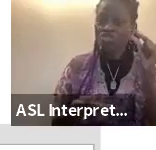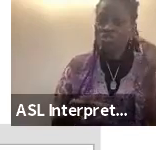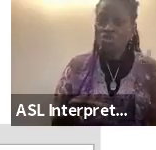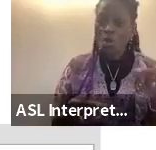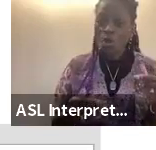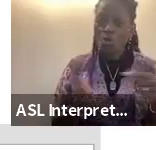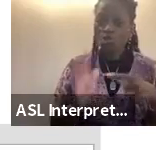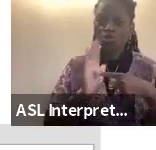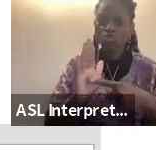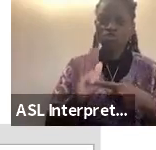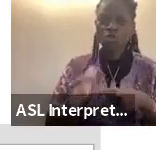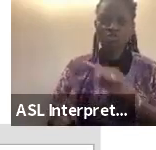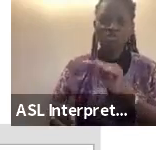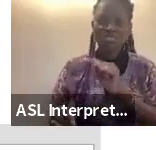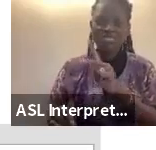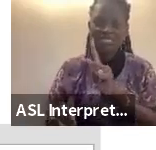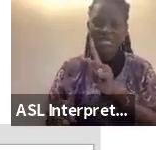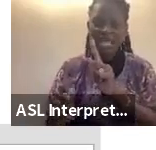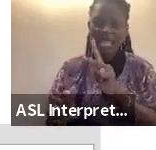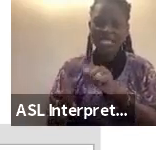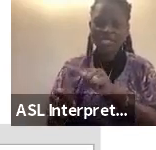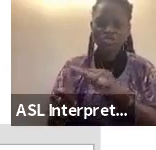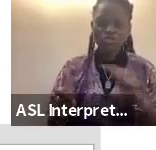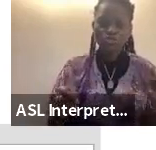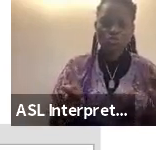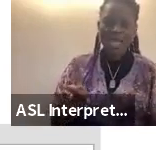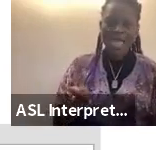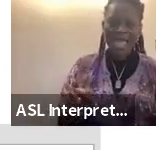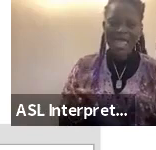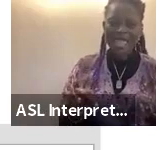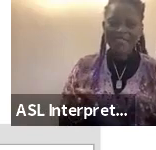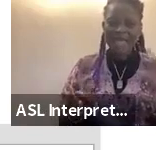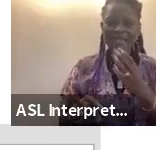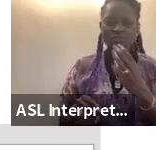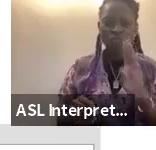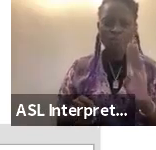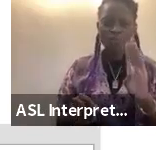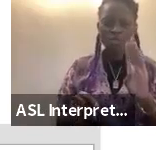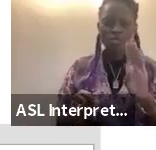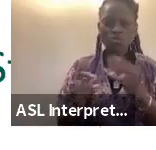eight grades and the blue line is high school.